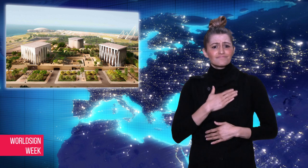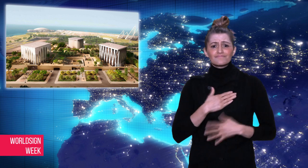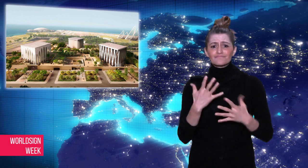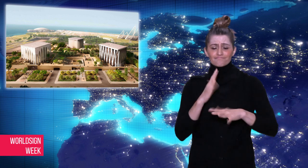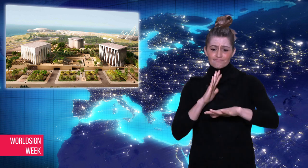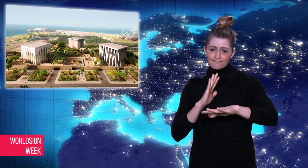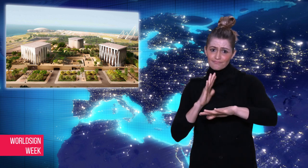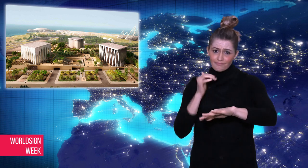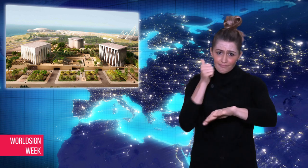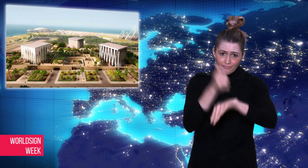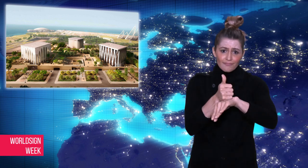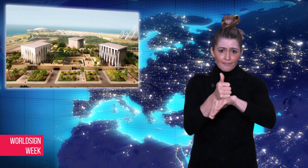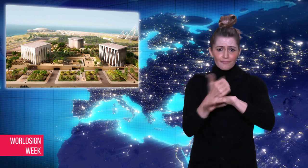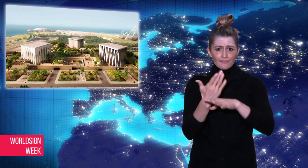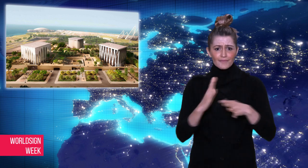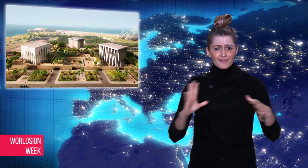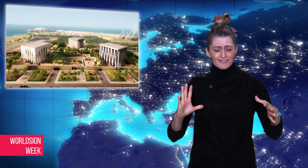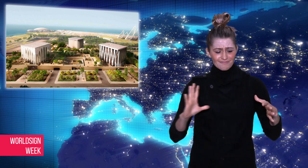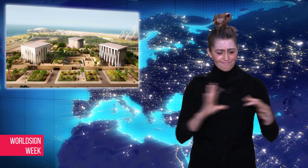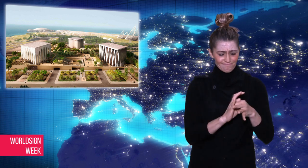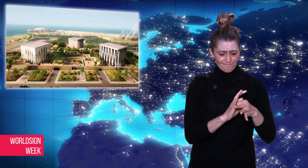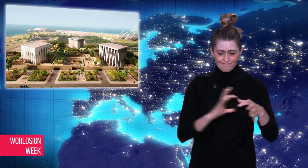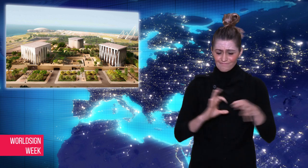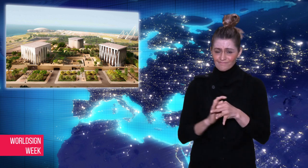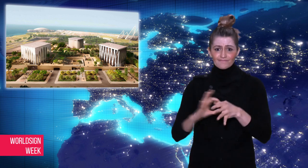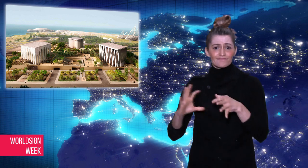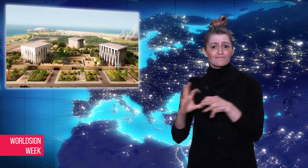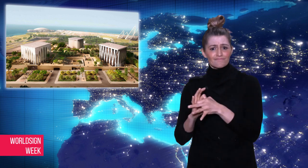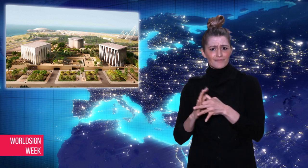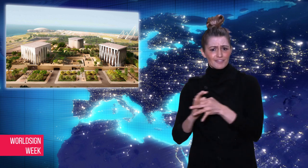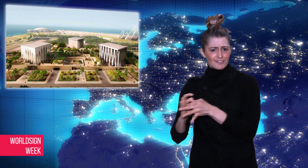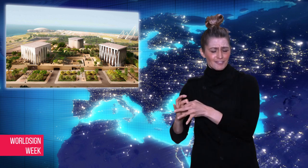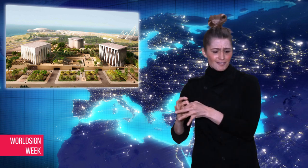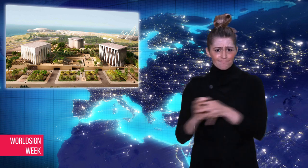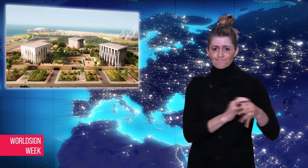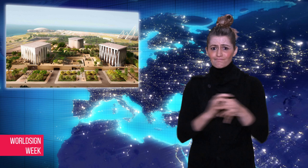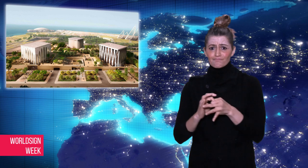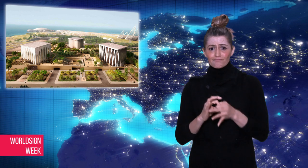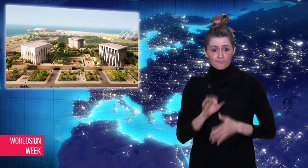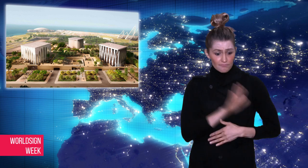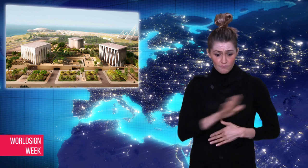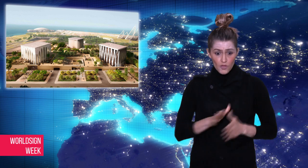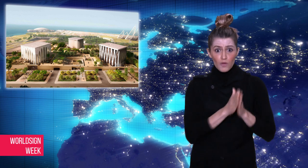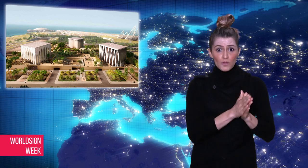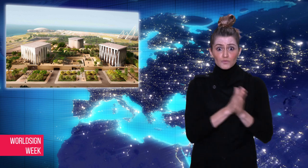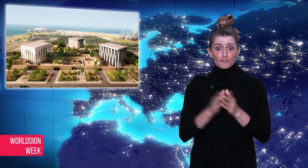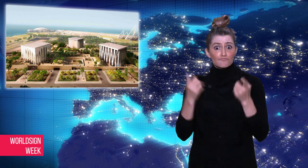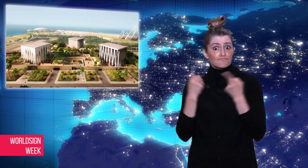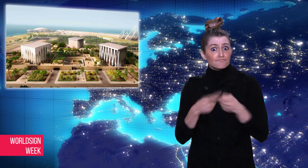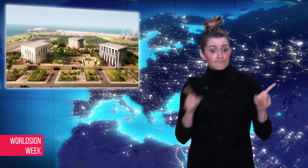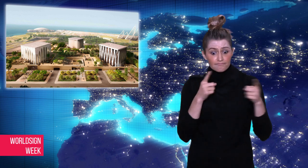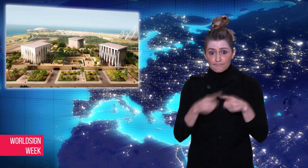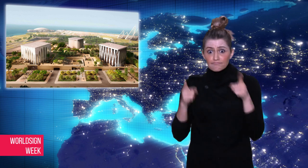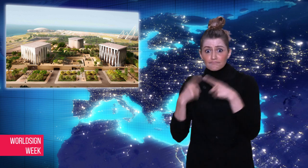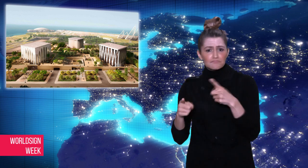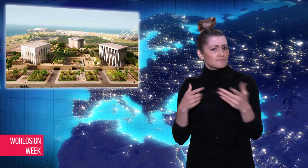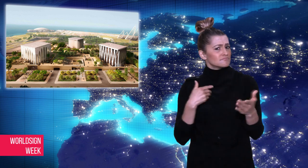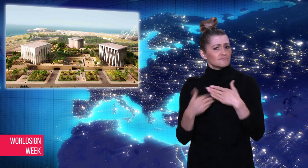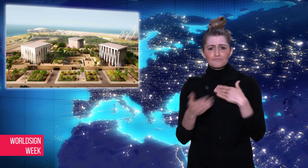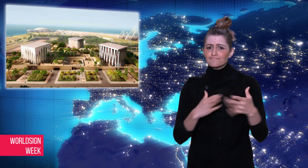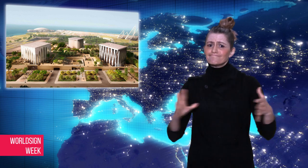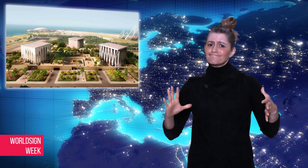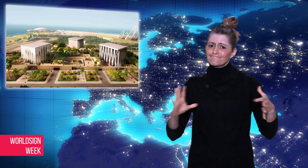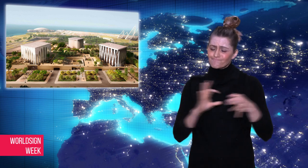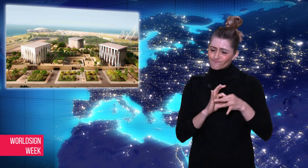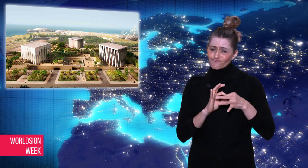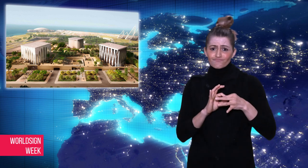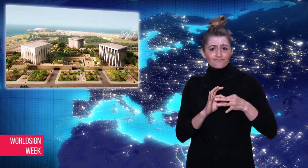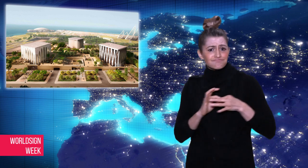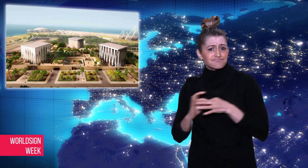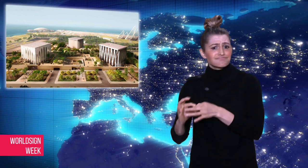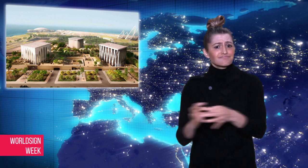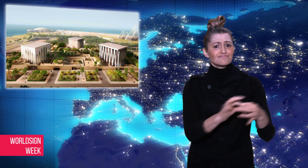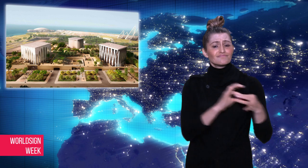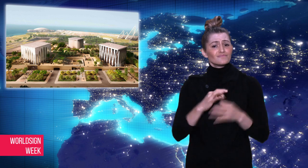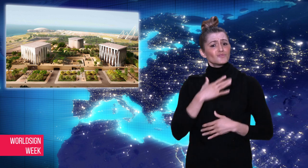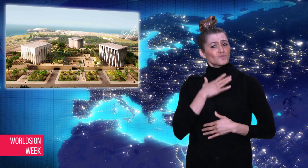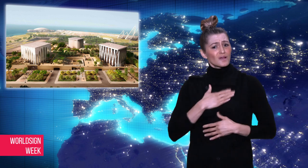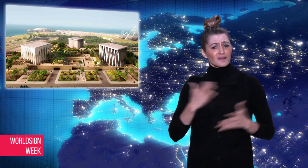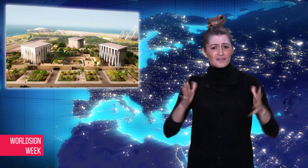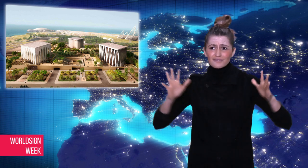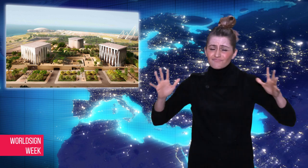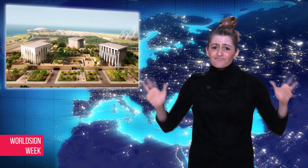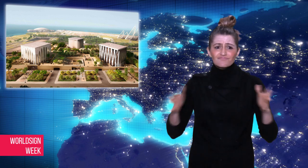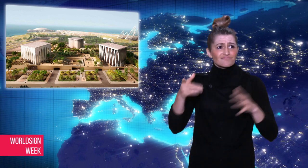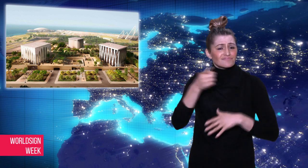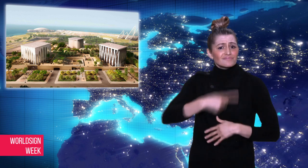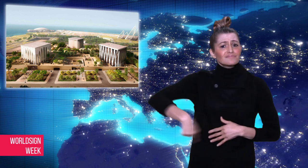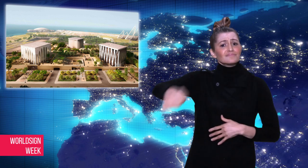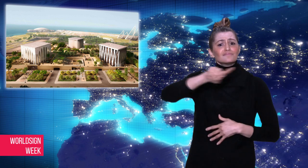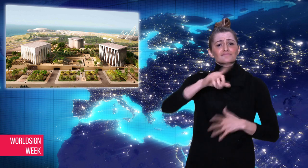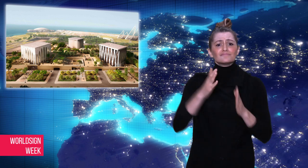Their goal is to establish interfaith relations and to